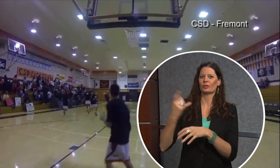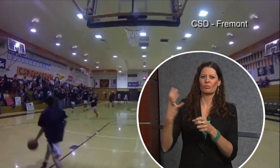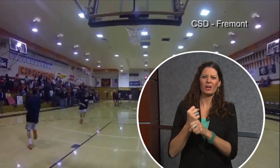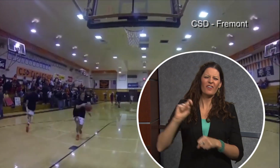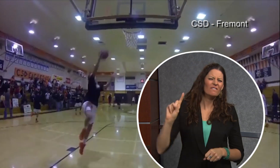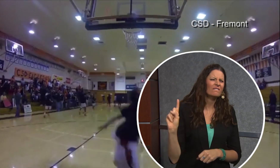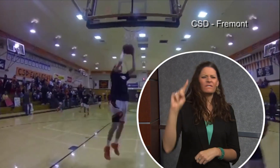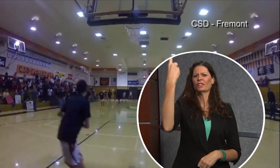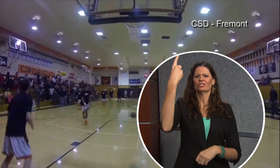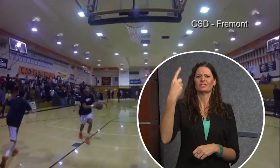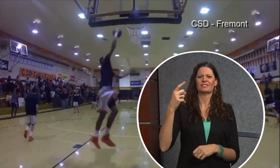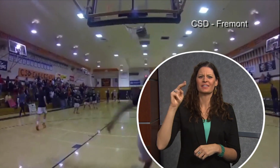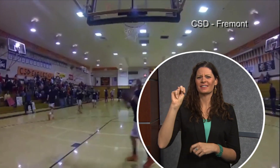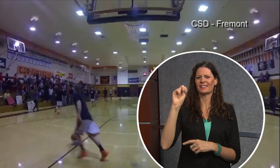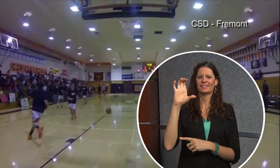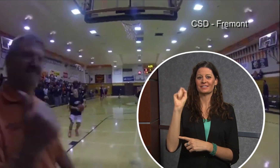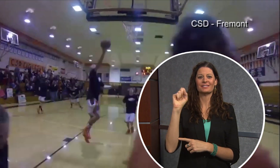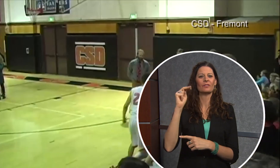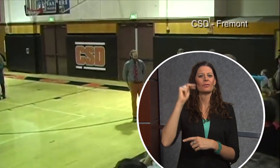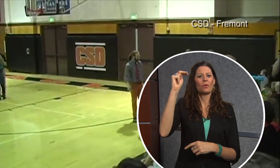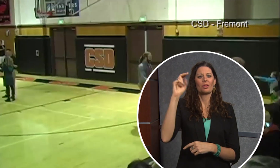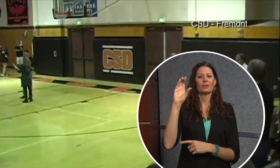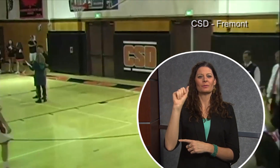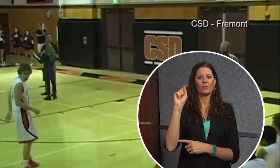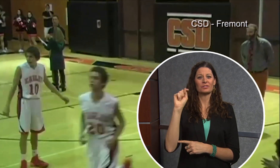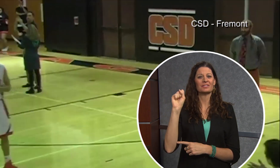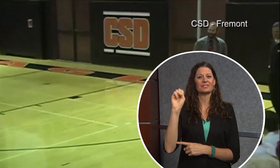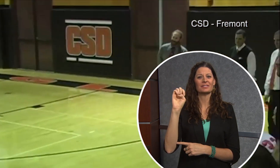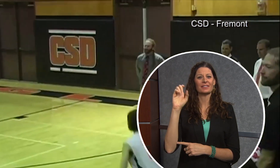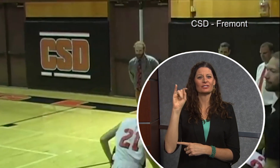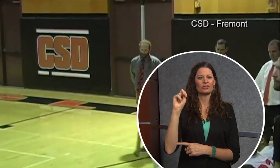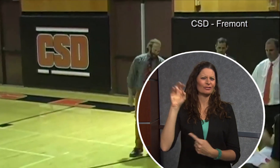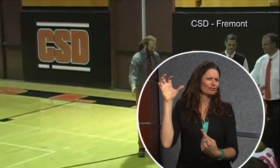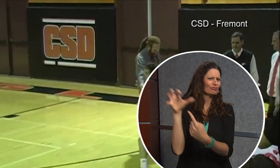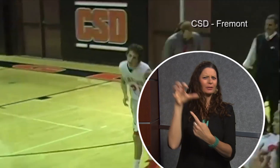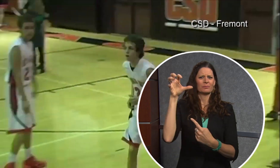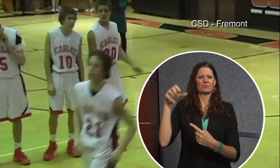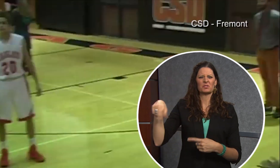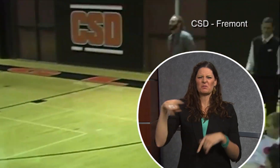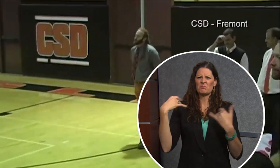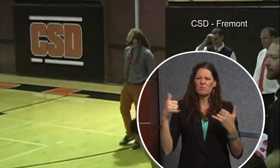THE CALIFORNIA SCHOOL FOR THE DEAF, FREMONT CLINCHED THEIR FIRST NORTH COAST SECTION CHAMPIONSHIP.